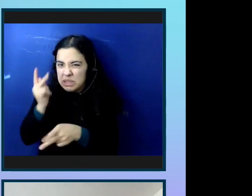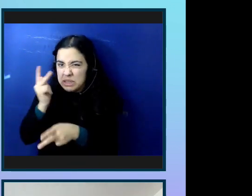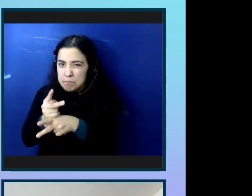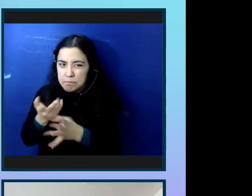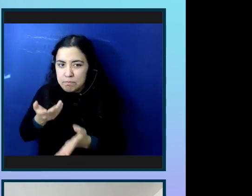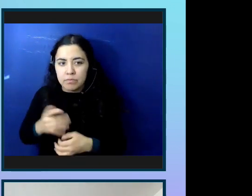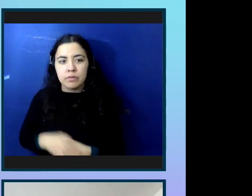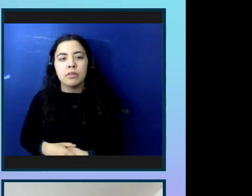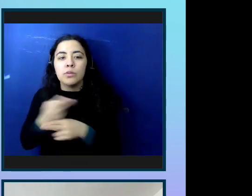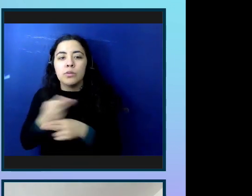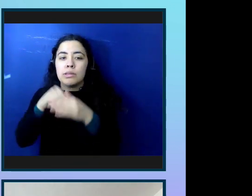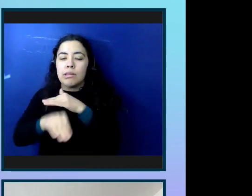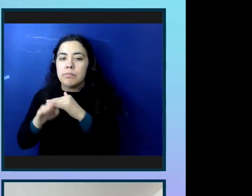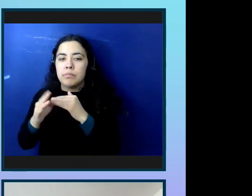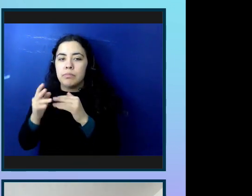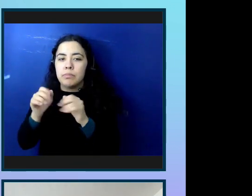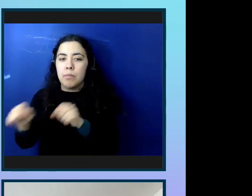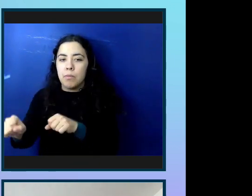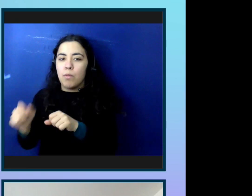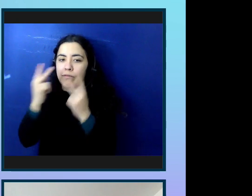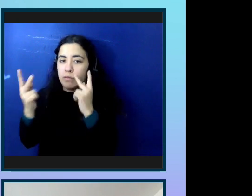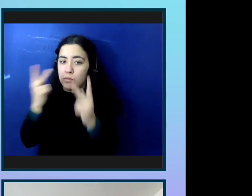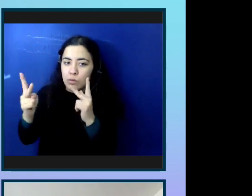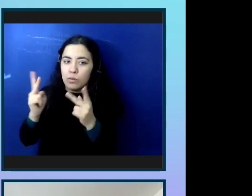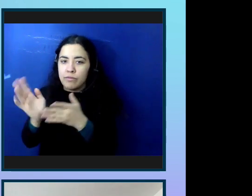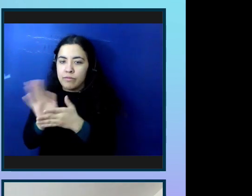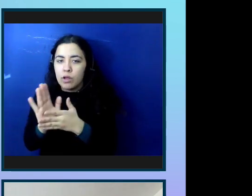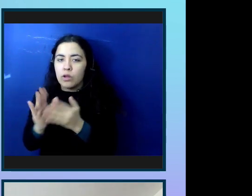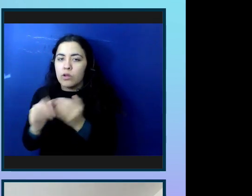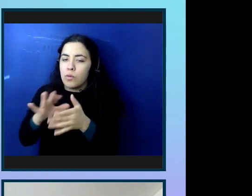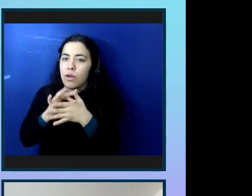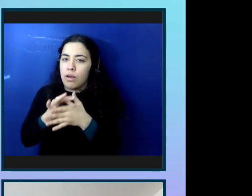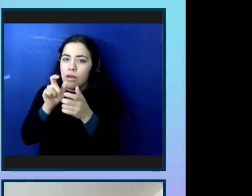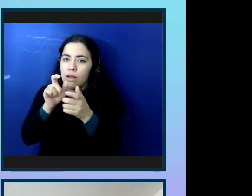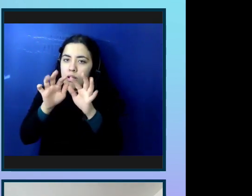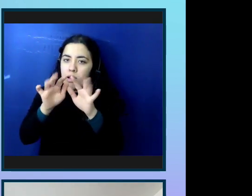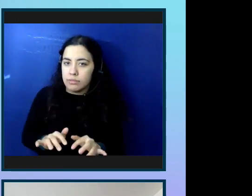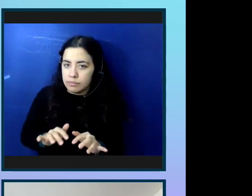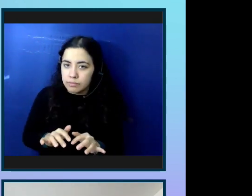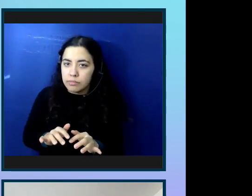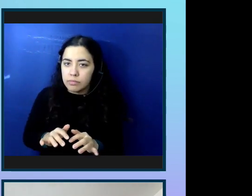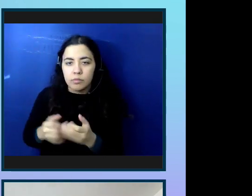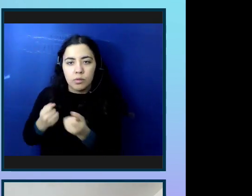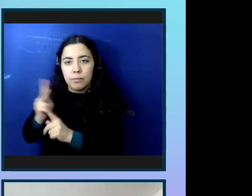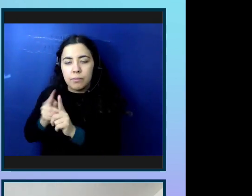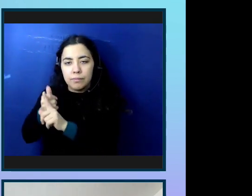is a great way you can design for folks with cognitive disabilities. I think often people avoid visuals in video